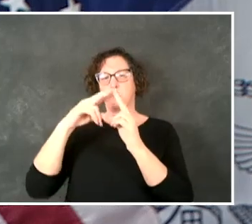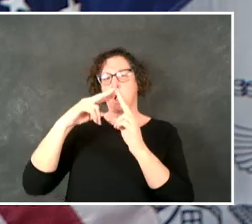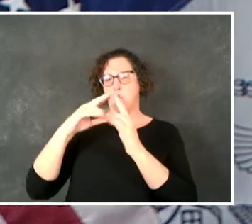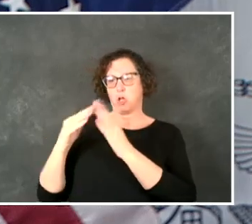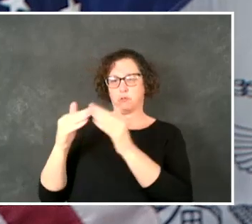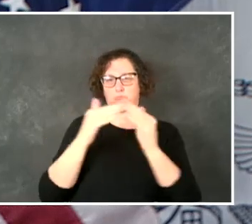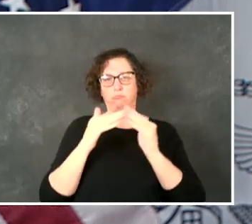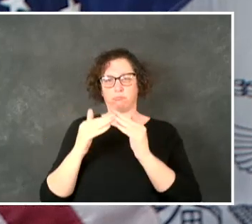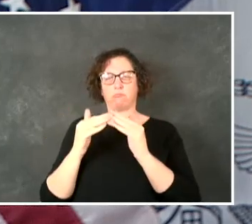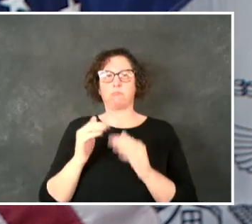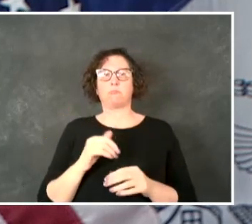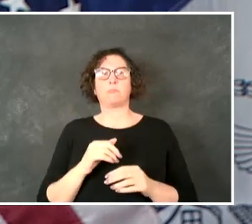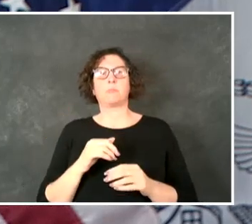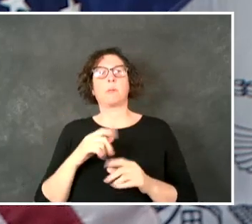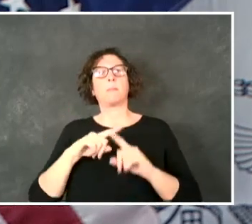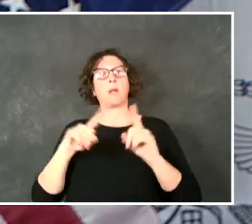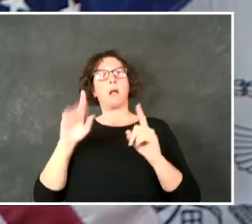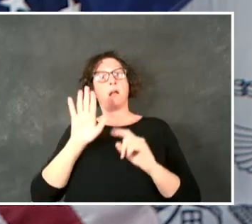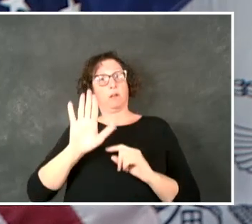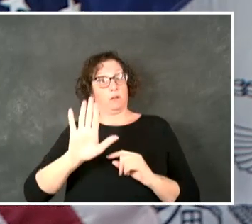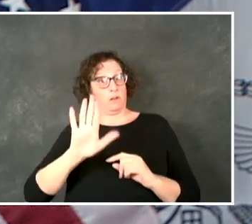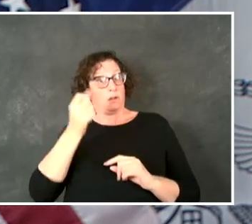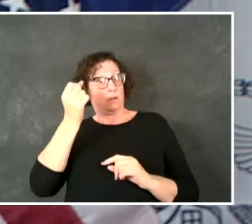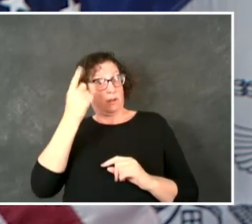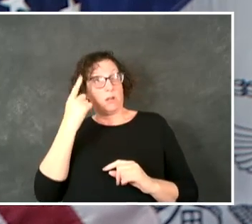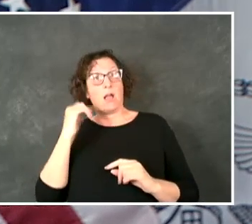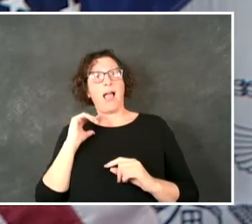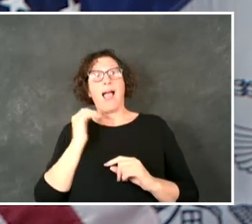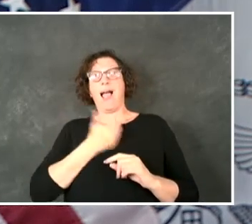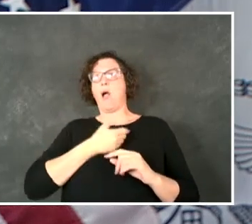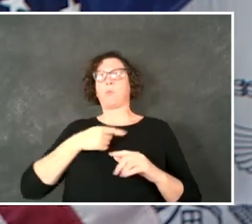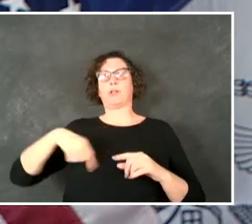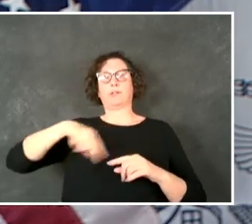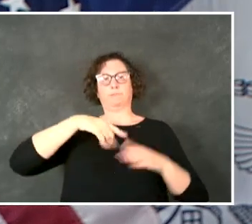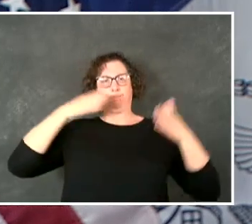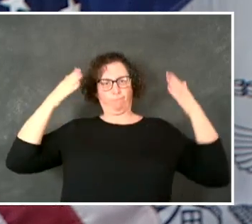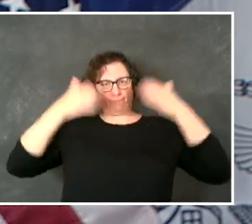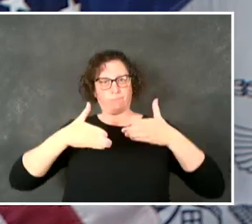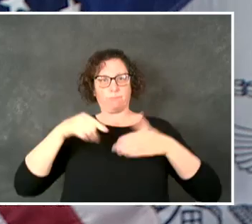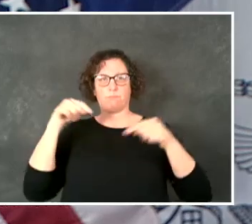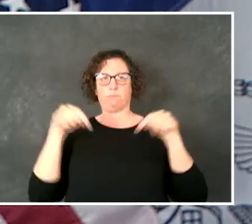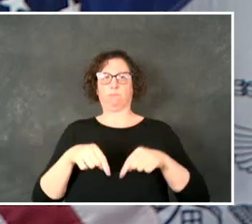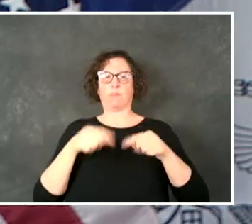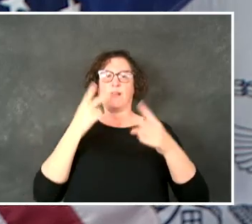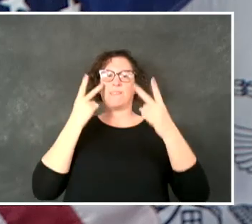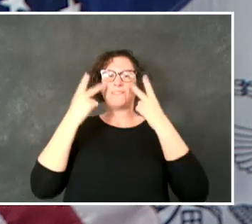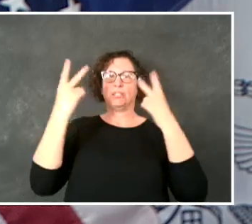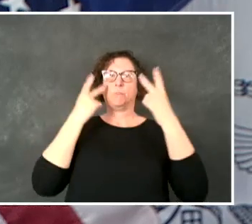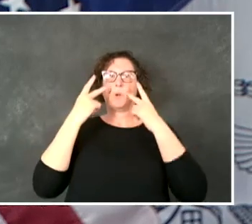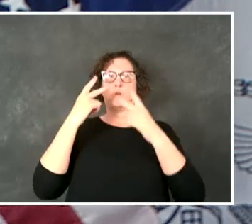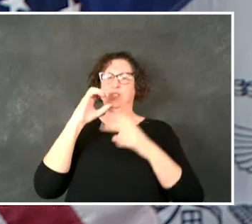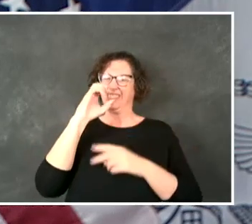PARTNERS BUT I WOULD NOT GO SO FAR AS TO SAY ORFGETTING WATH WE LARENED FROM VISION ZERO WHICH IS TO ALWAYS KEEP